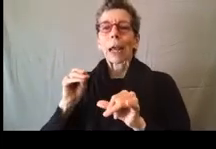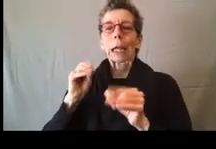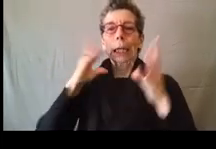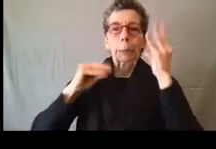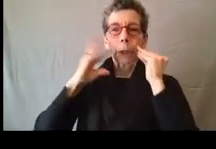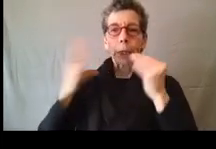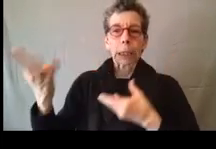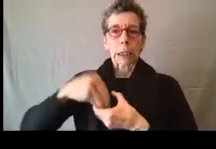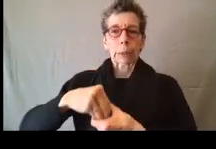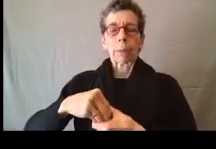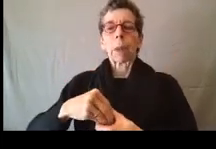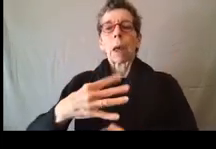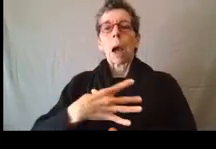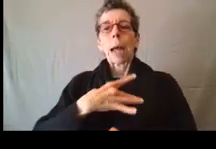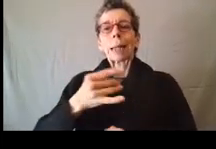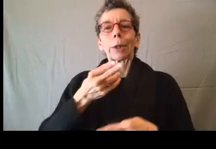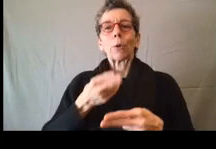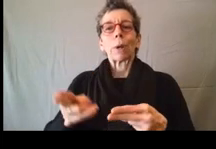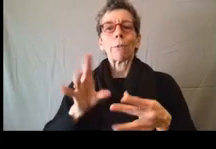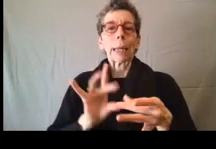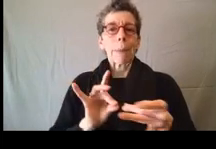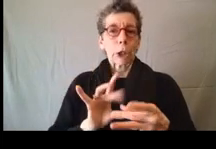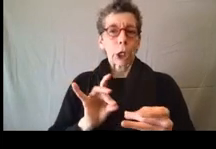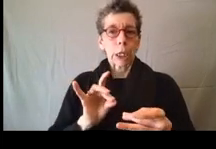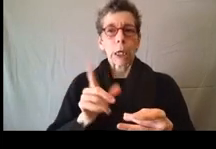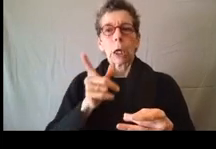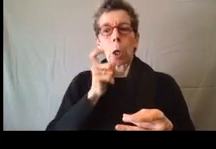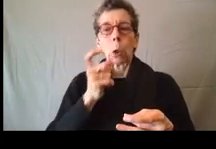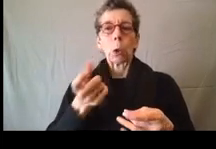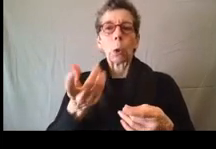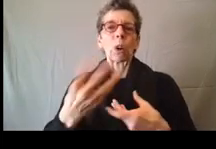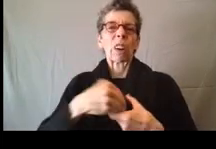Before I go on I want to briefly mention those people who contributed to our project, they